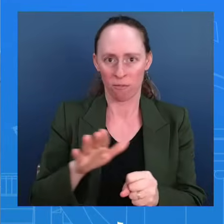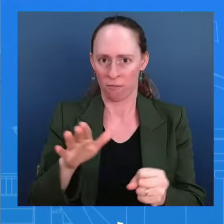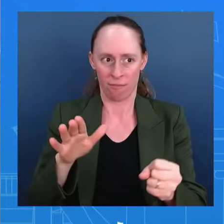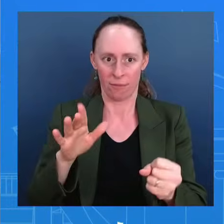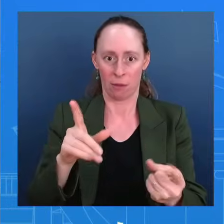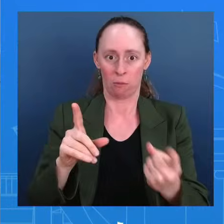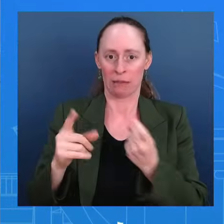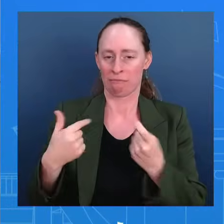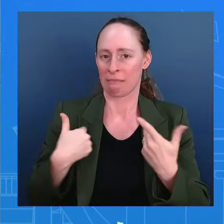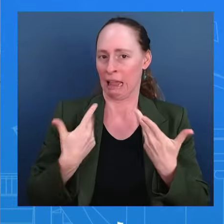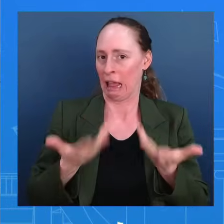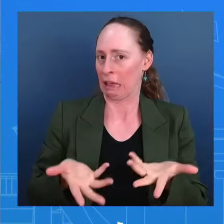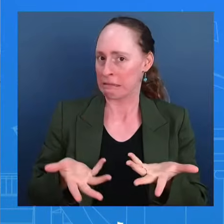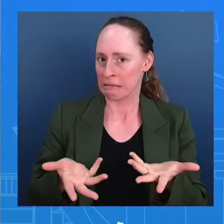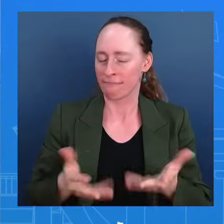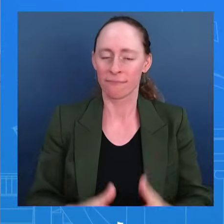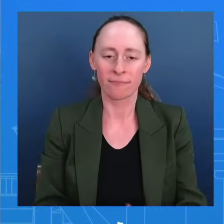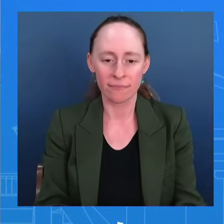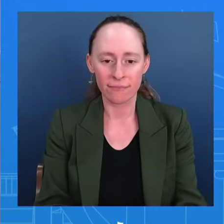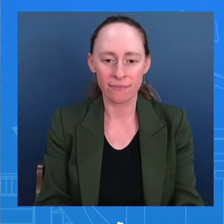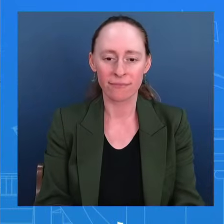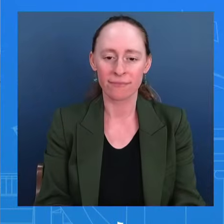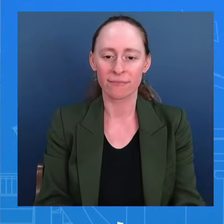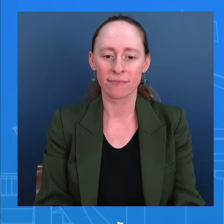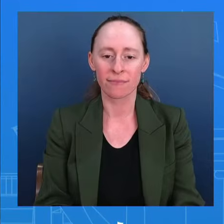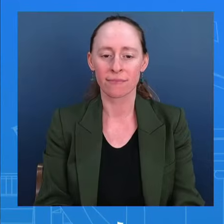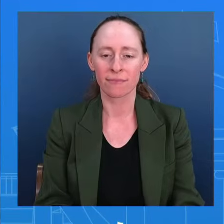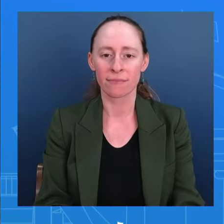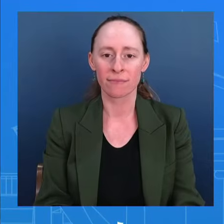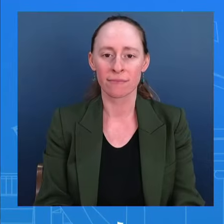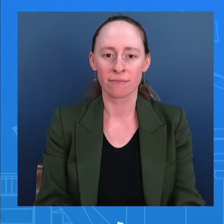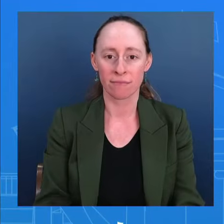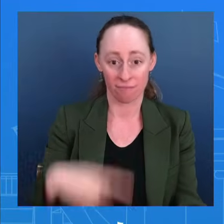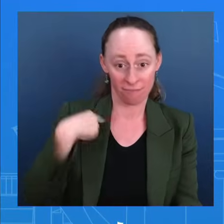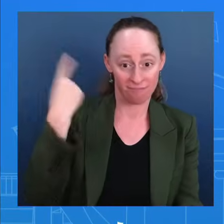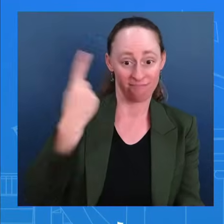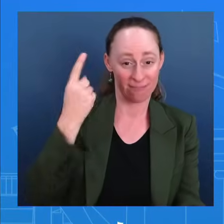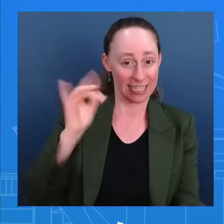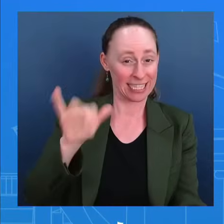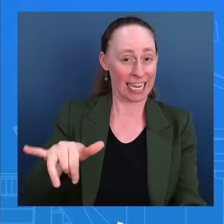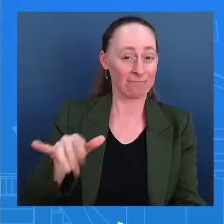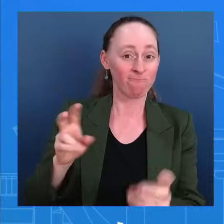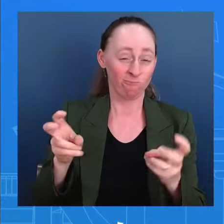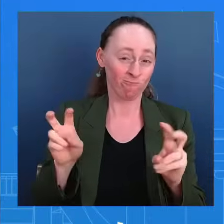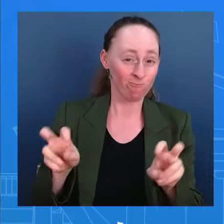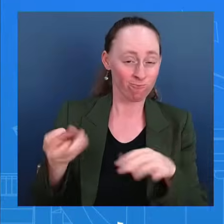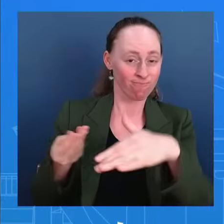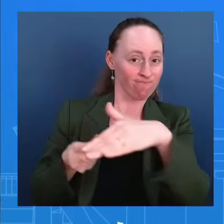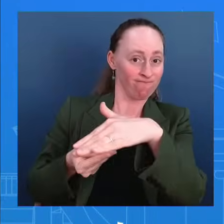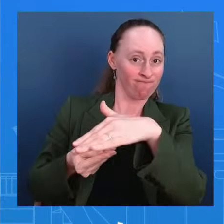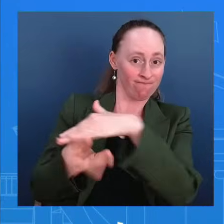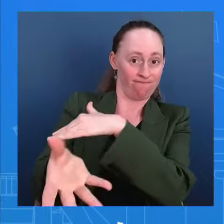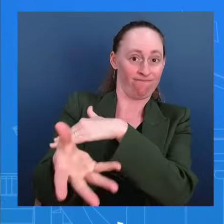of President Biden and Netanyahu? Ms. Jean-Pierre: I -- and this is what I've said moments ago, Gabe, which is this president and the prime minister